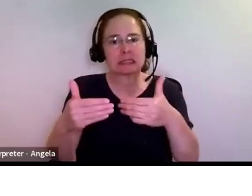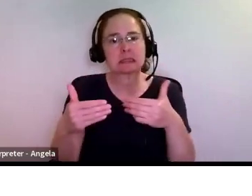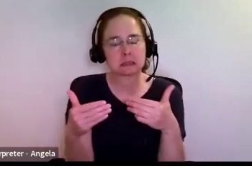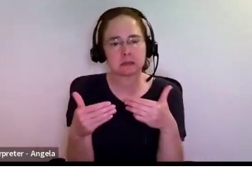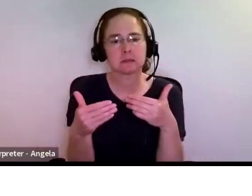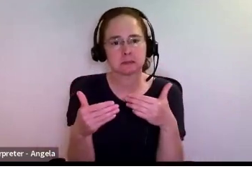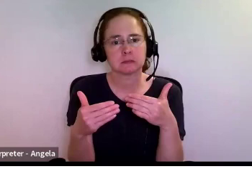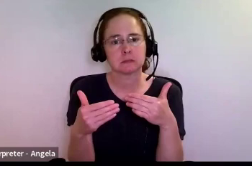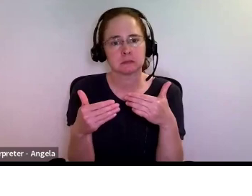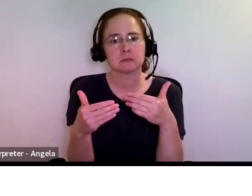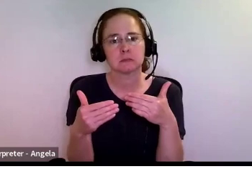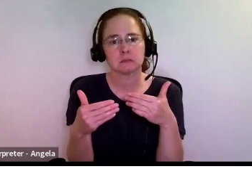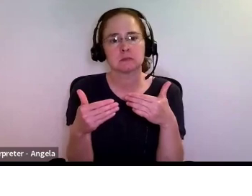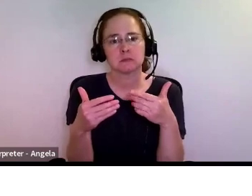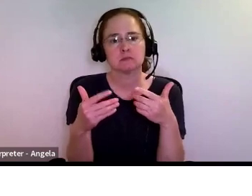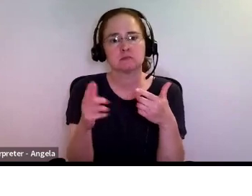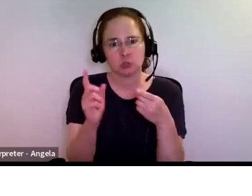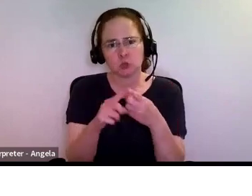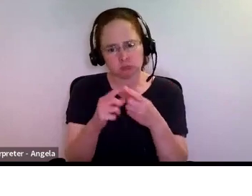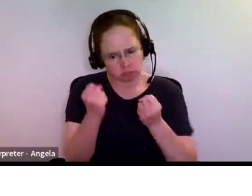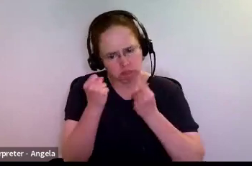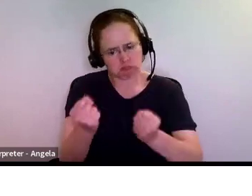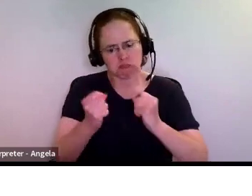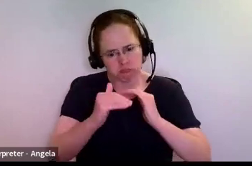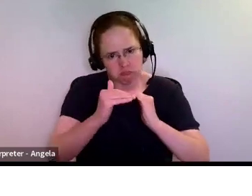that underpin and hold up a cross disability, class,